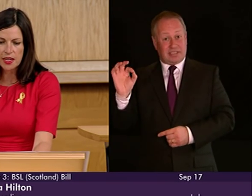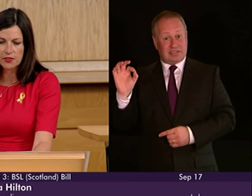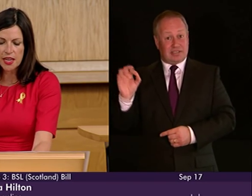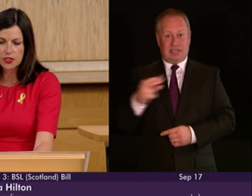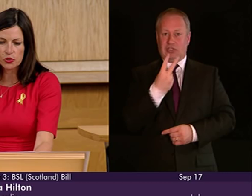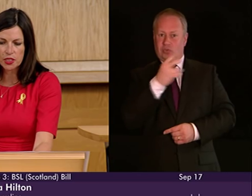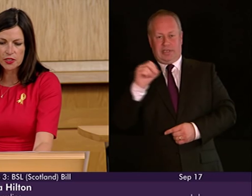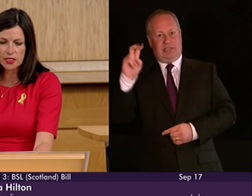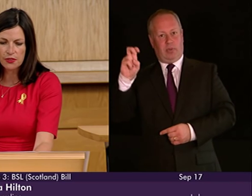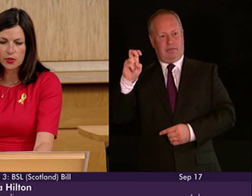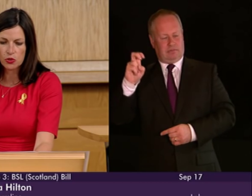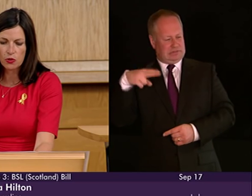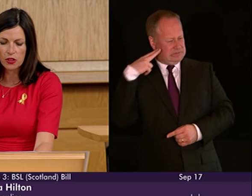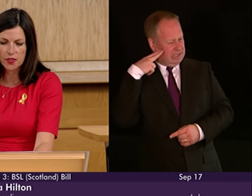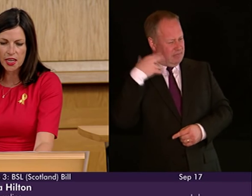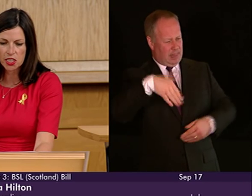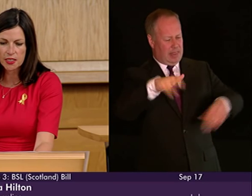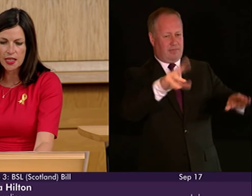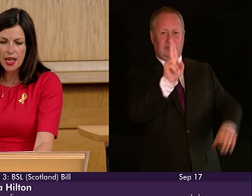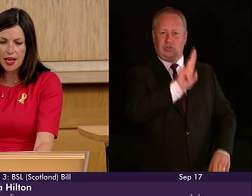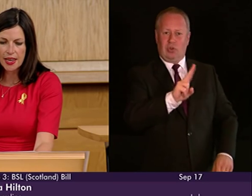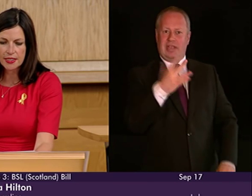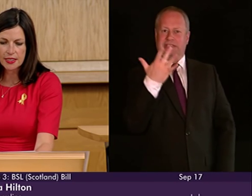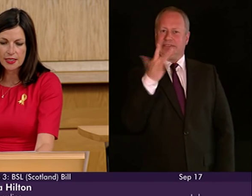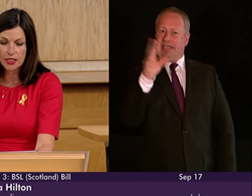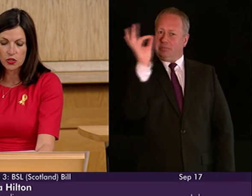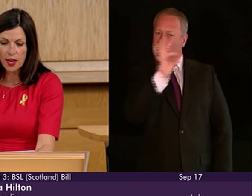cent of deaf school leavers left with no qualifications at Scottish credit and qualifications